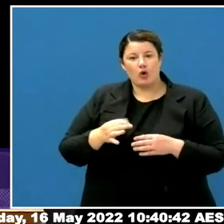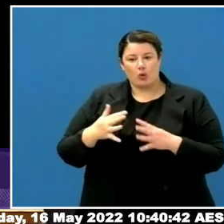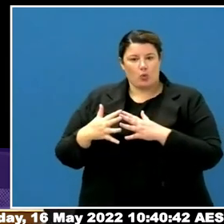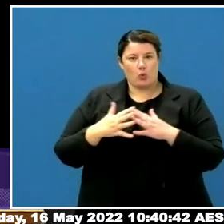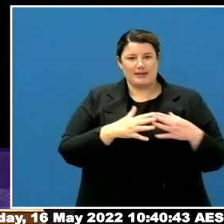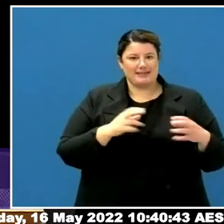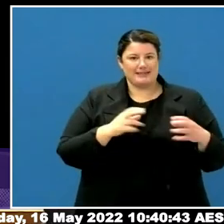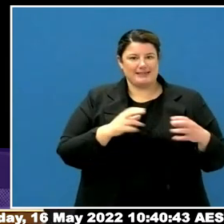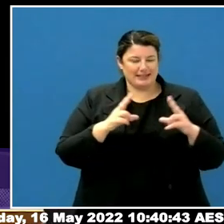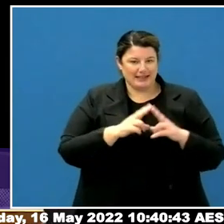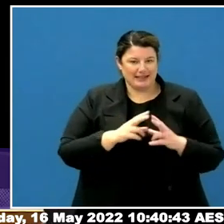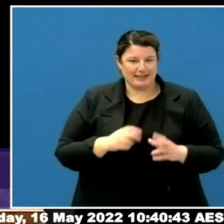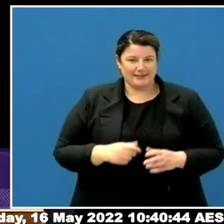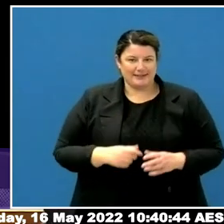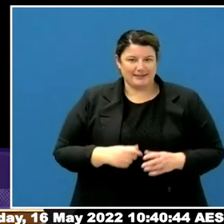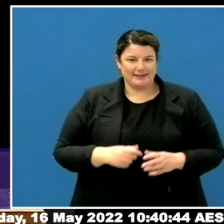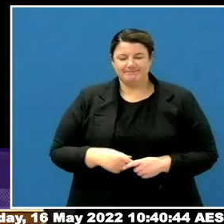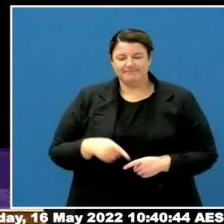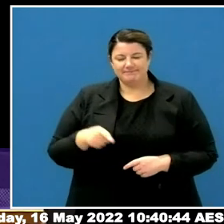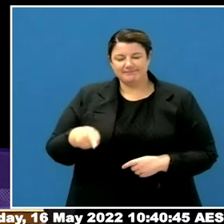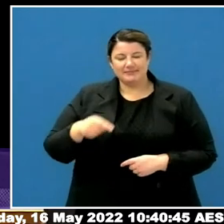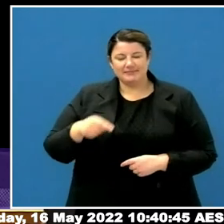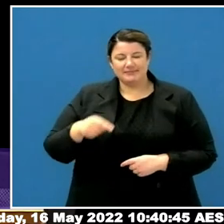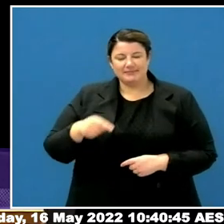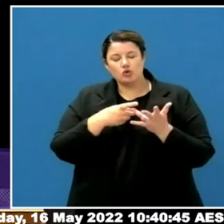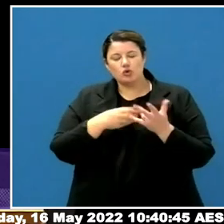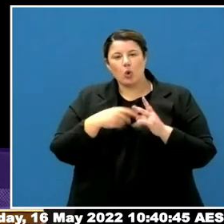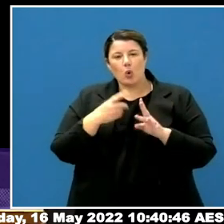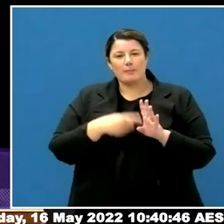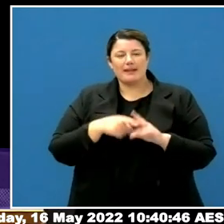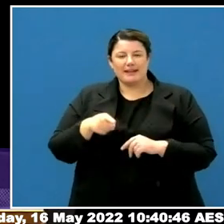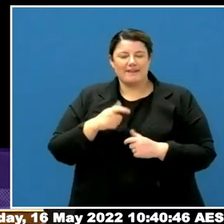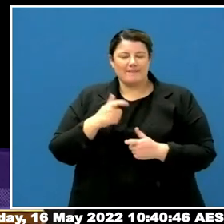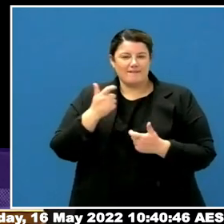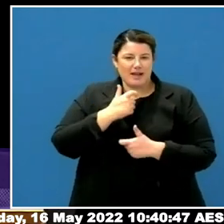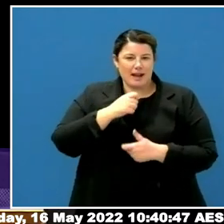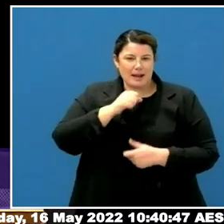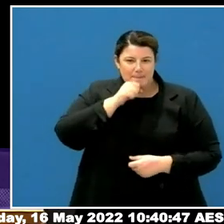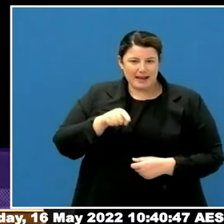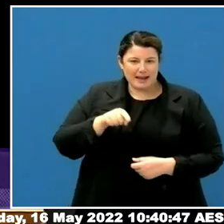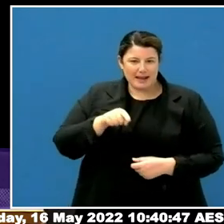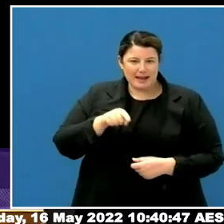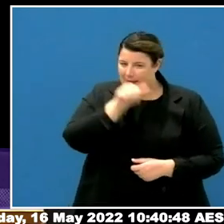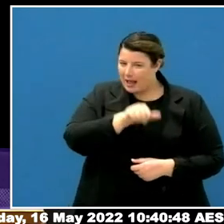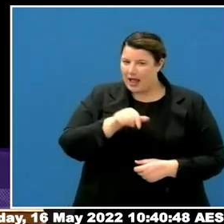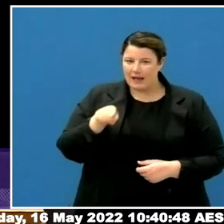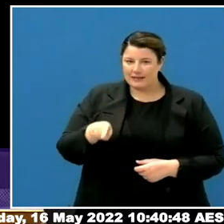Suzie describes Toby as a joker and a smart young man who people often underestimate